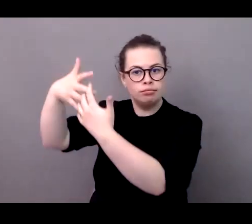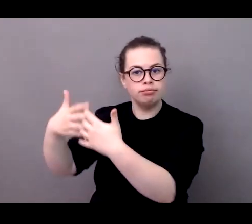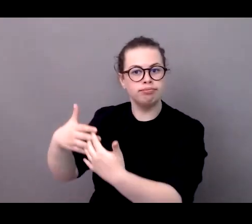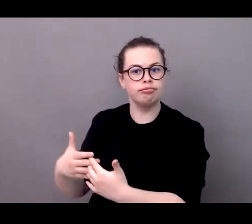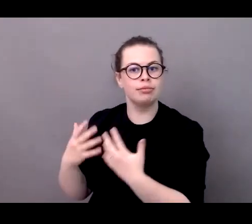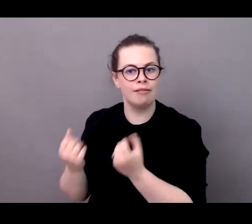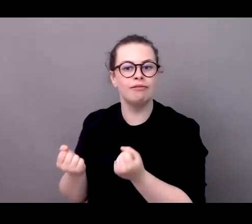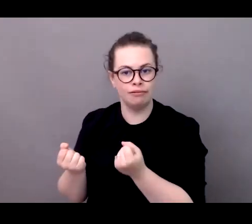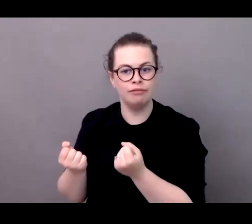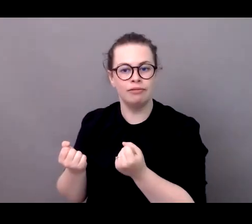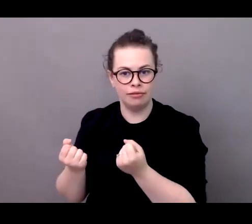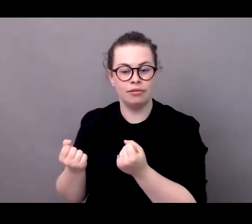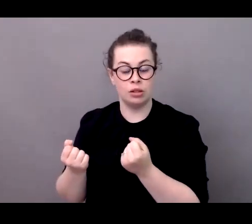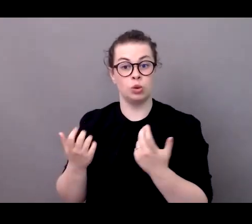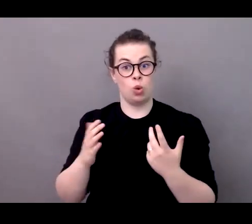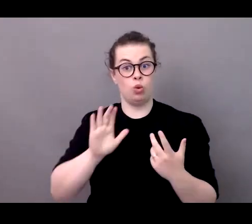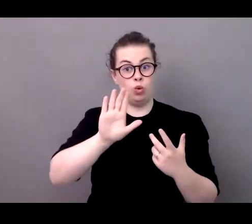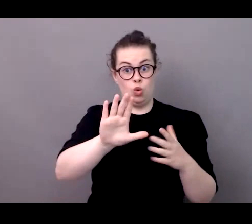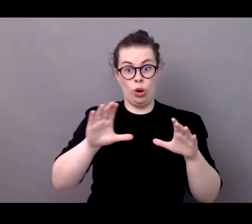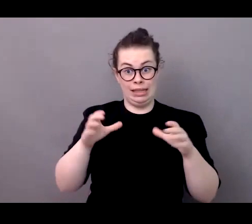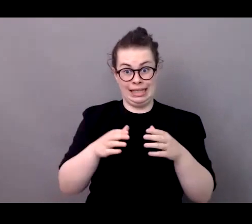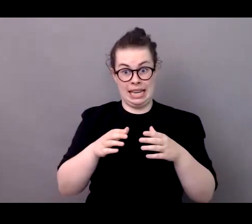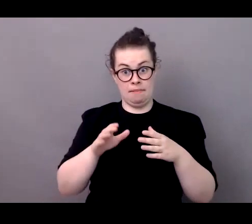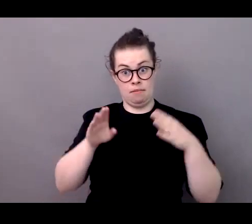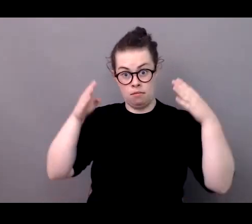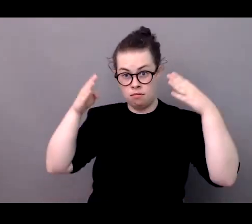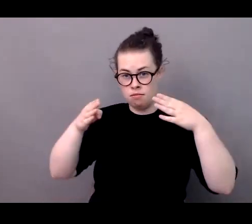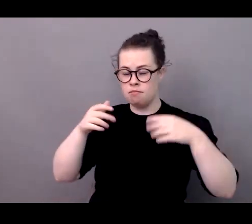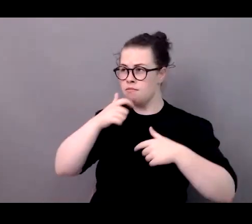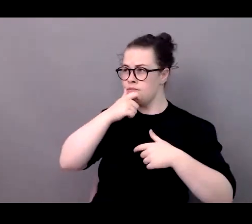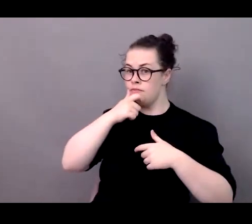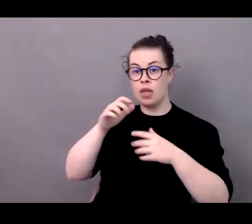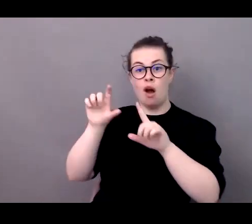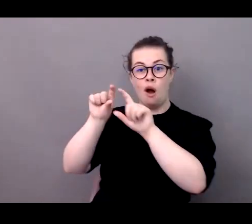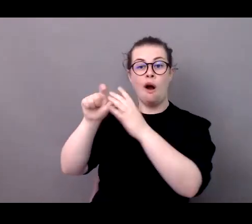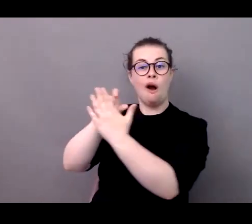It is the job of the team working on that section to decide which Articles precisely they want